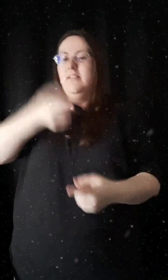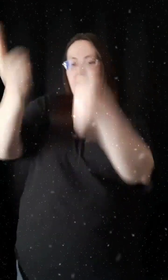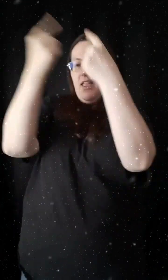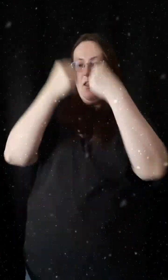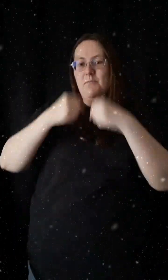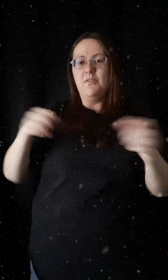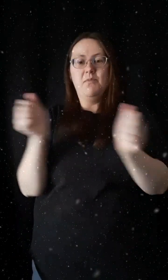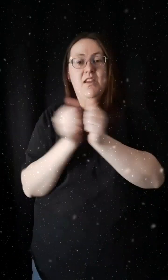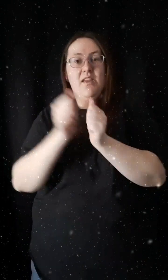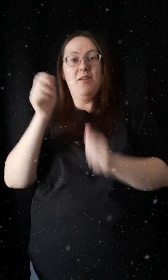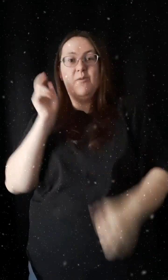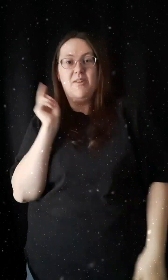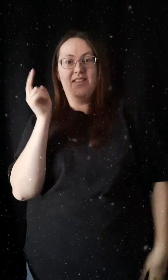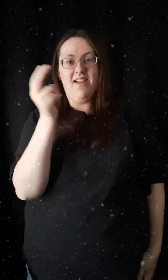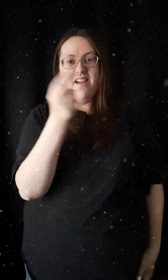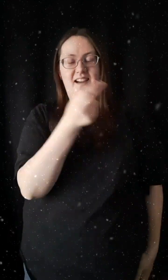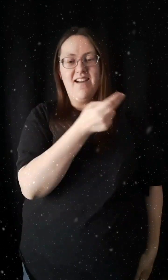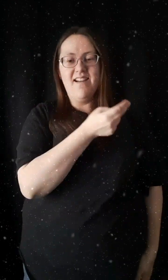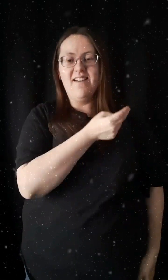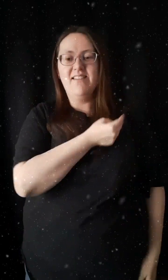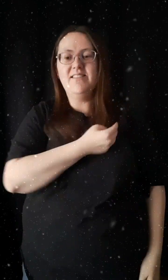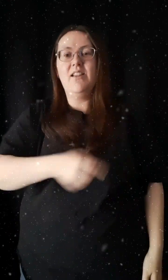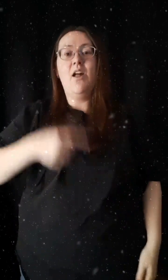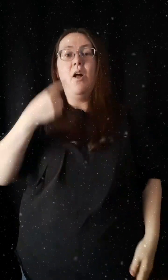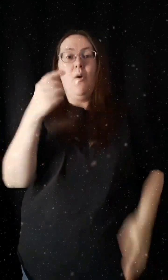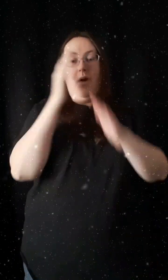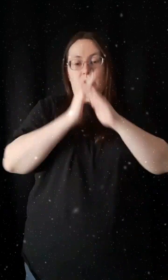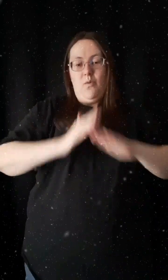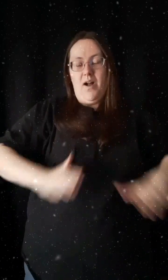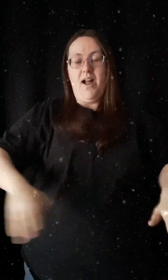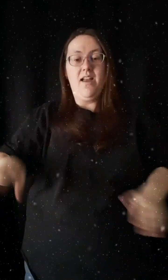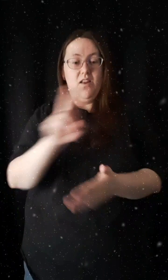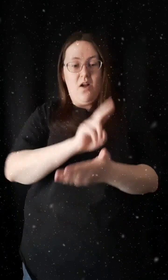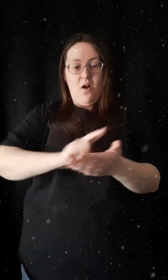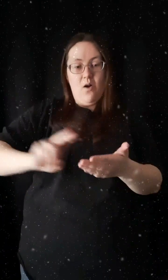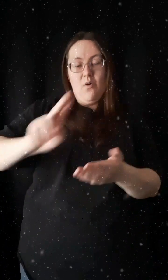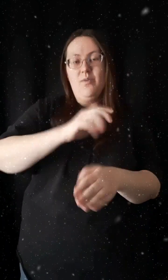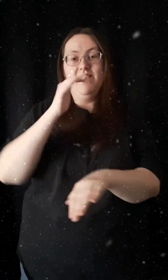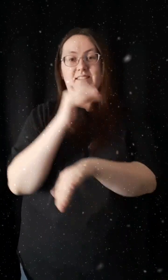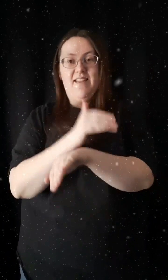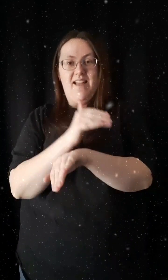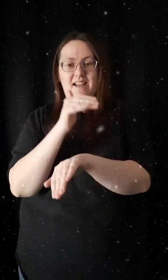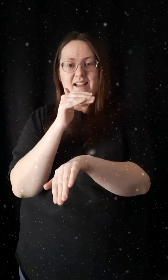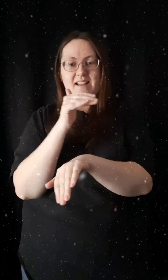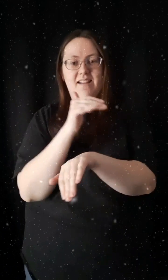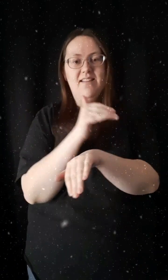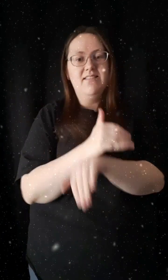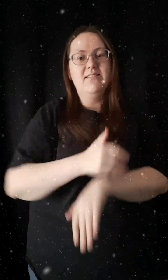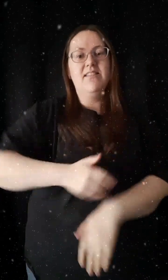He came to be with us One quiet holy night